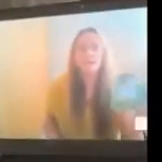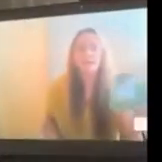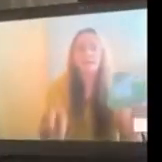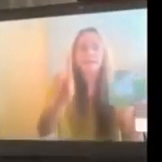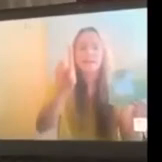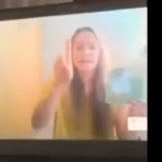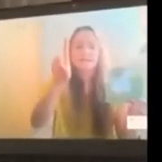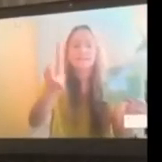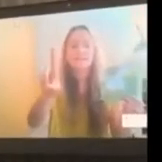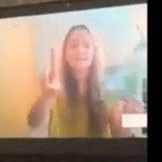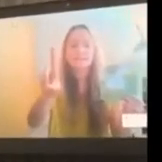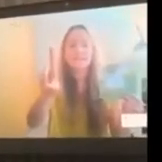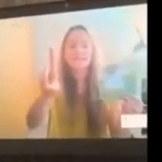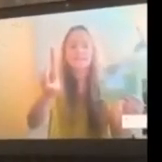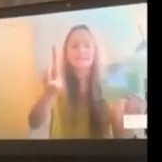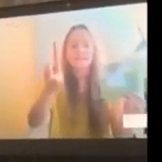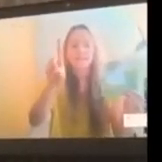(child babbling)